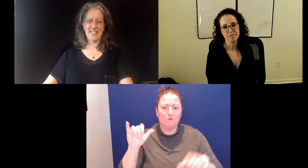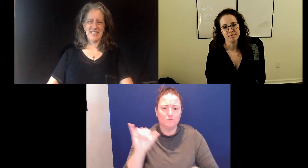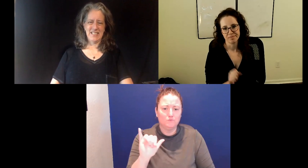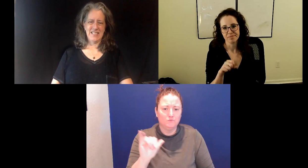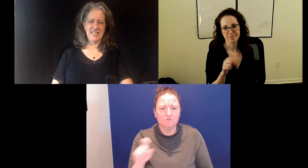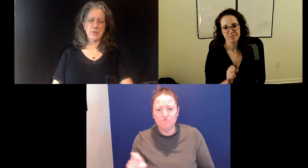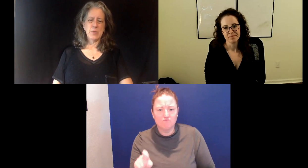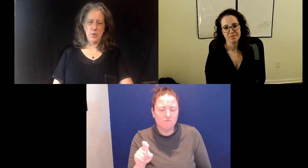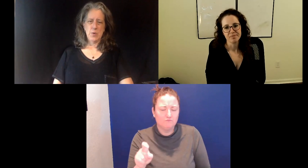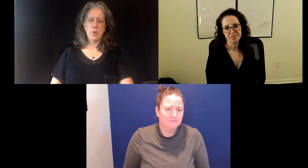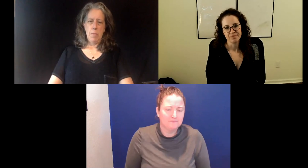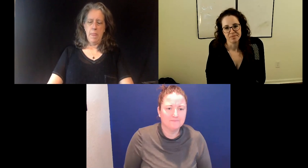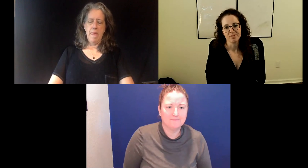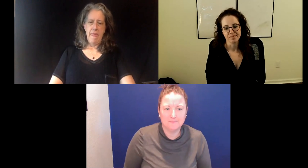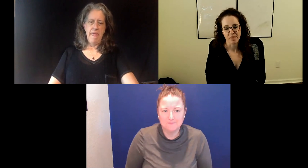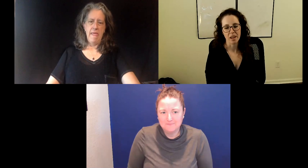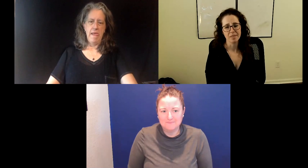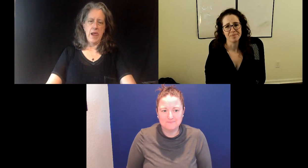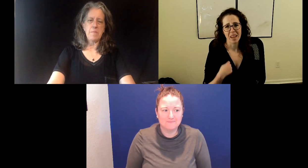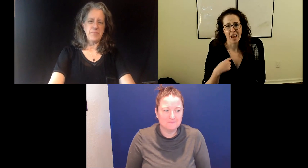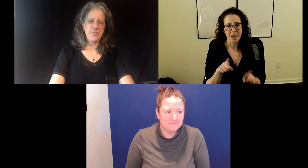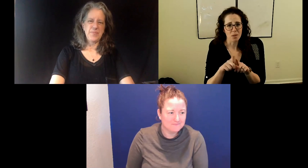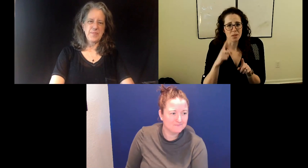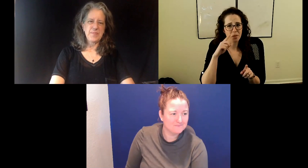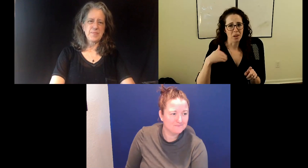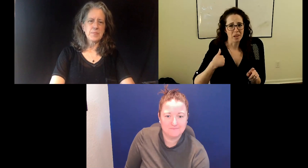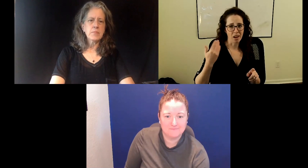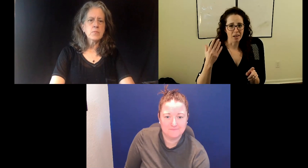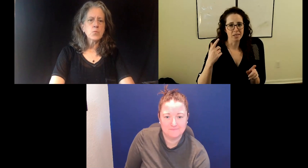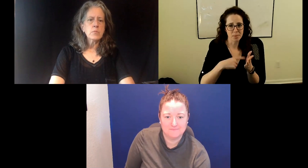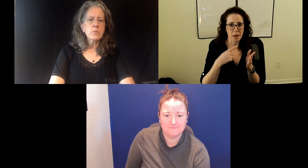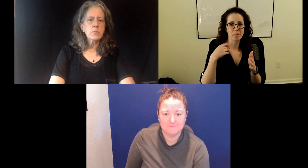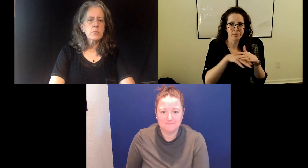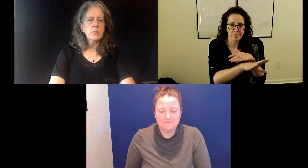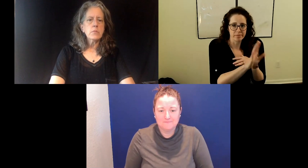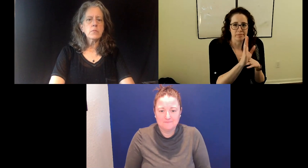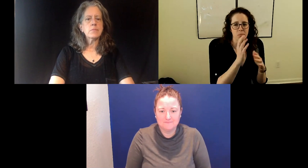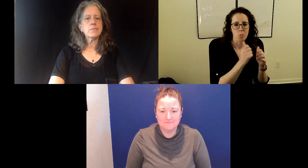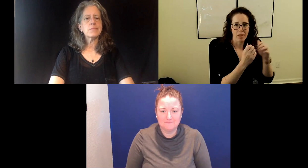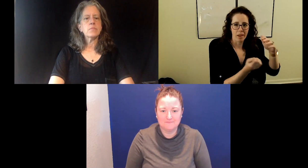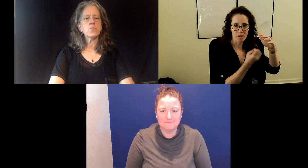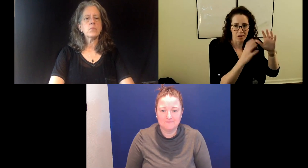to see it instead you know we have the whiteboard too but this is nice and i also i think the um